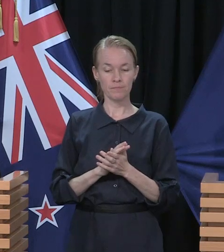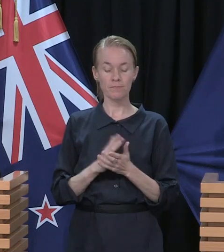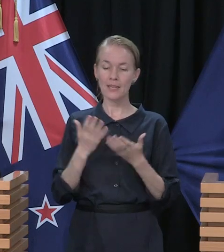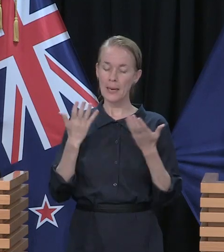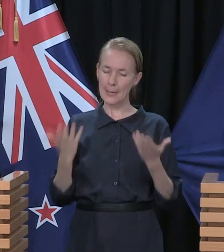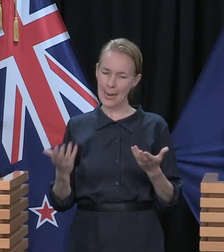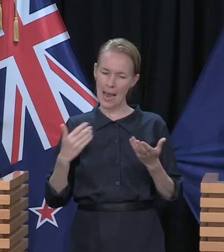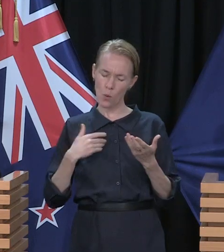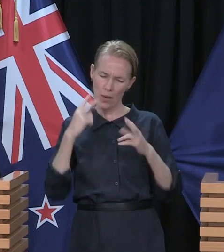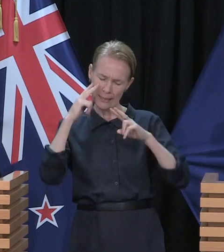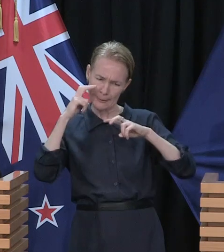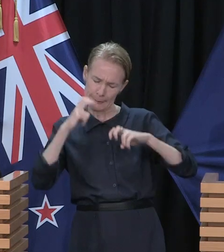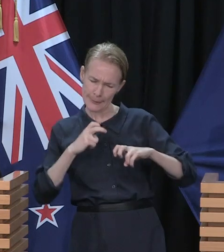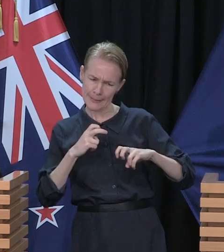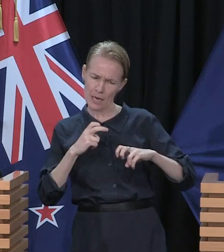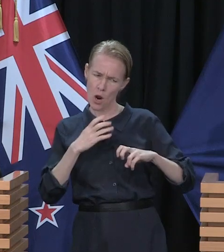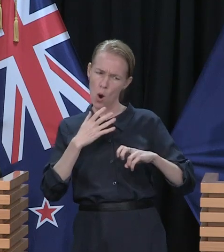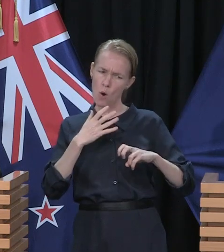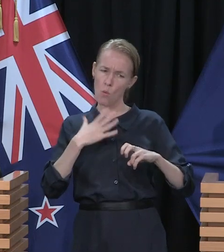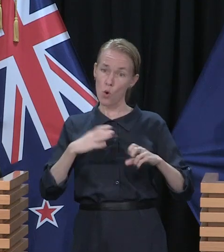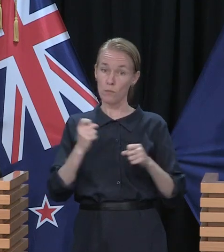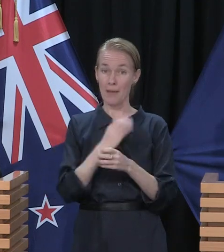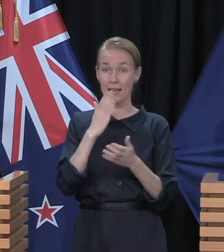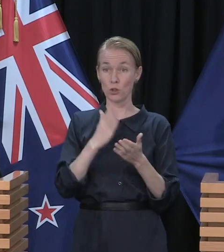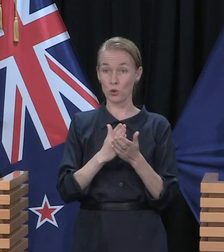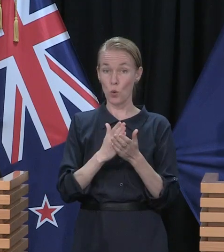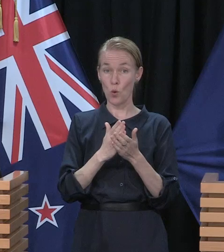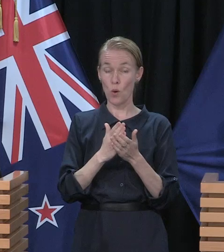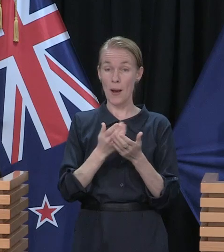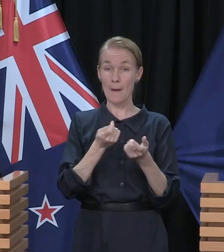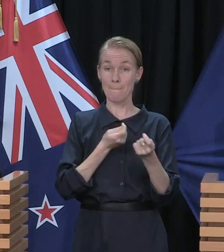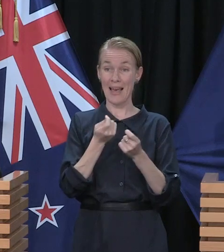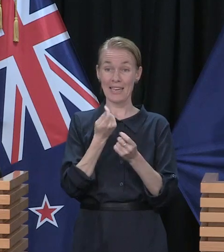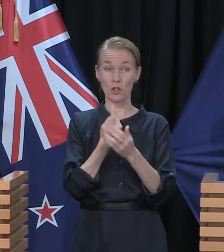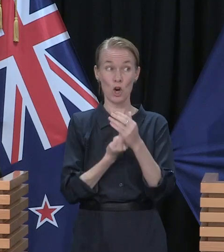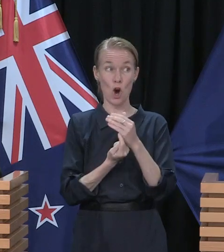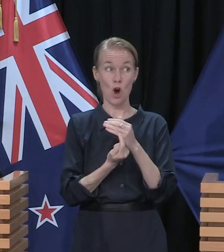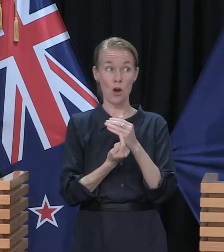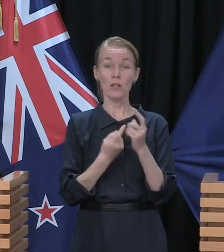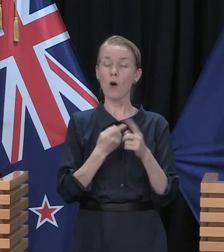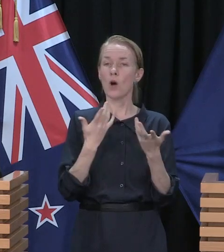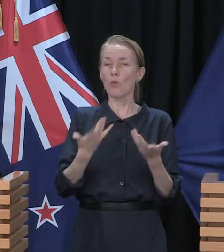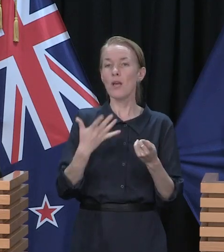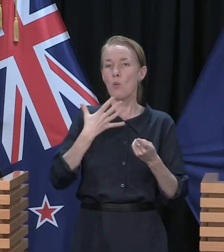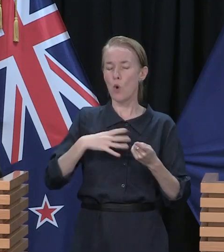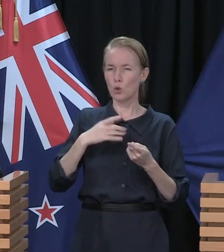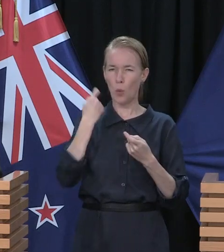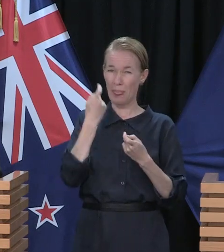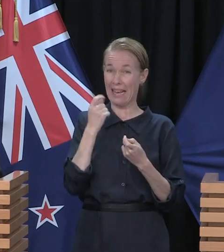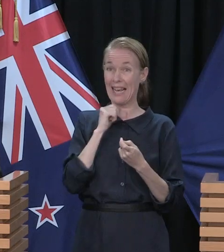have done is work around how we can strengthen our confidence that the isolation